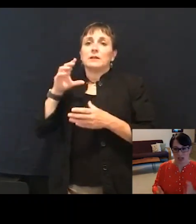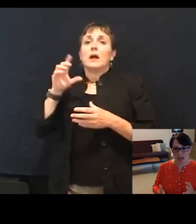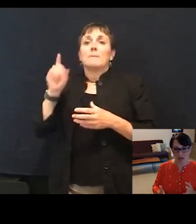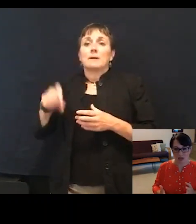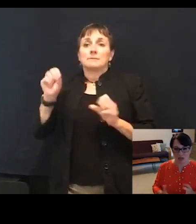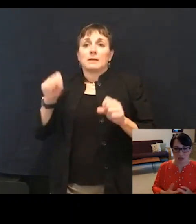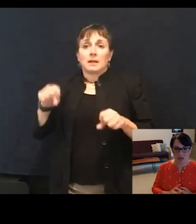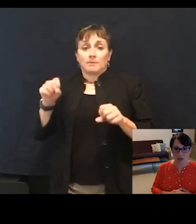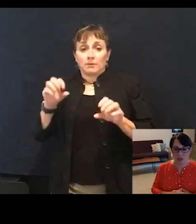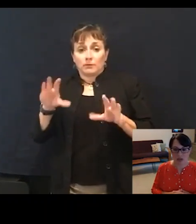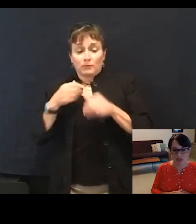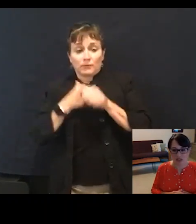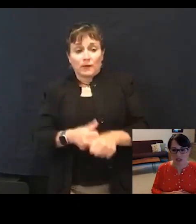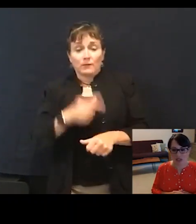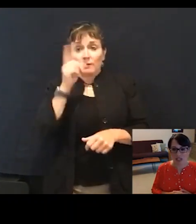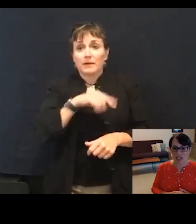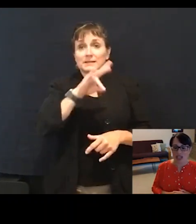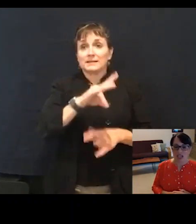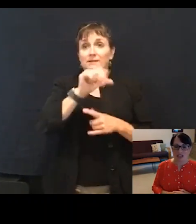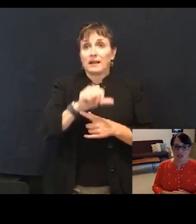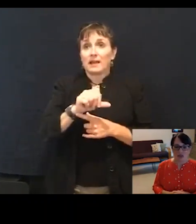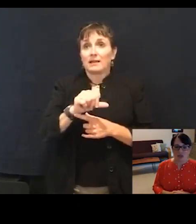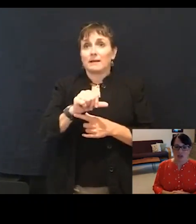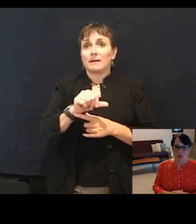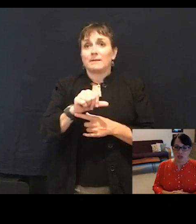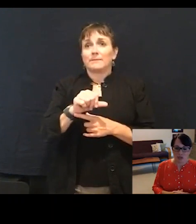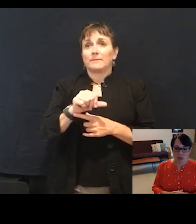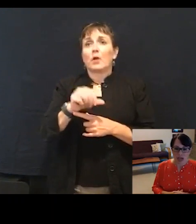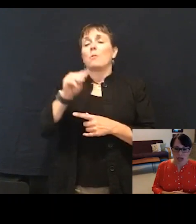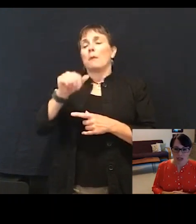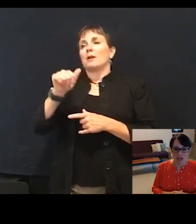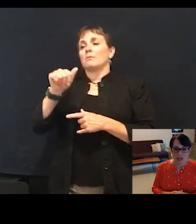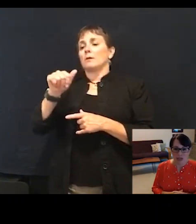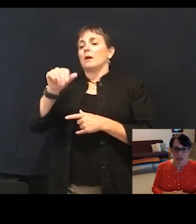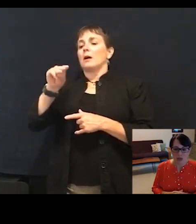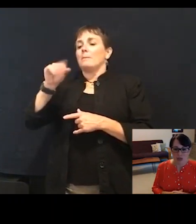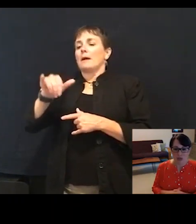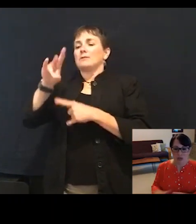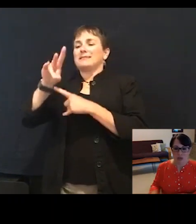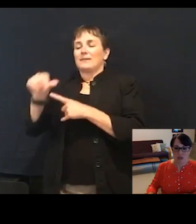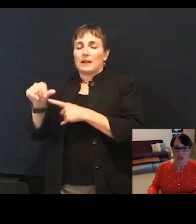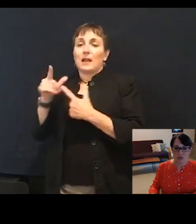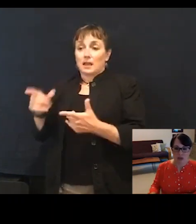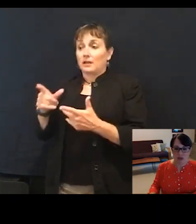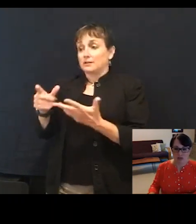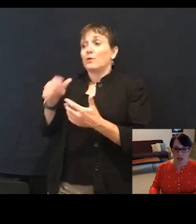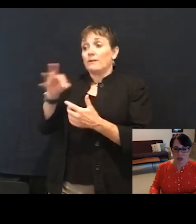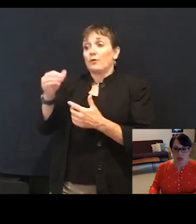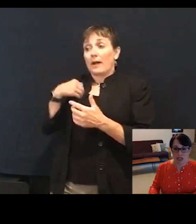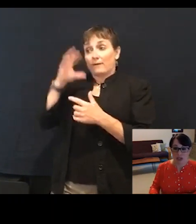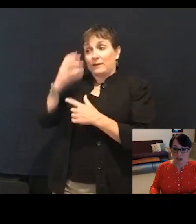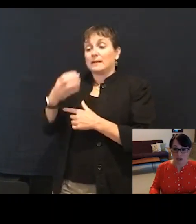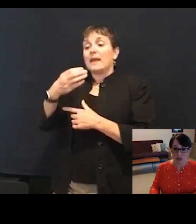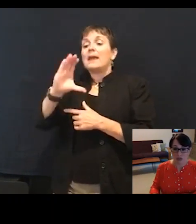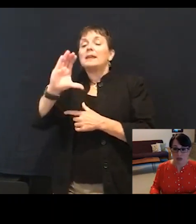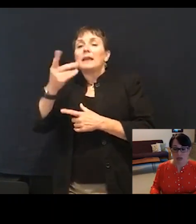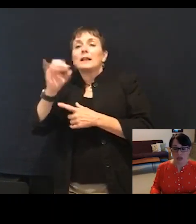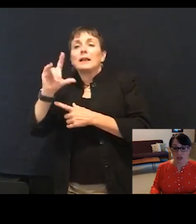has those calycal processes. And so a couple of years back, I worked with a collaborator of mine, Paul Gamblin, at the University of Alabama